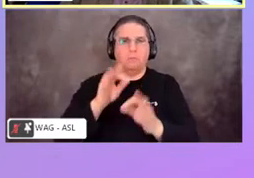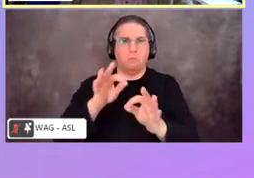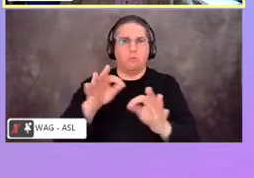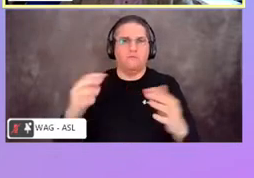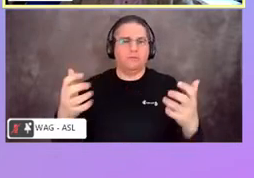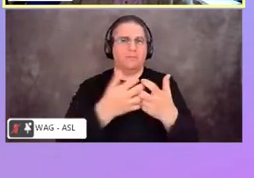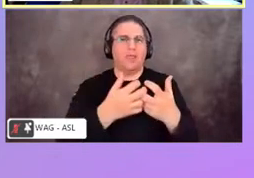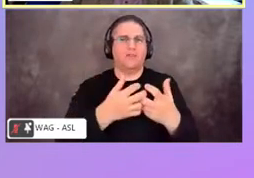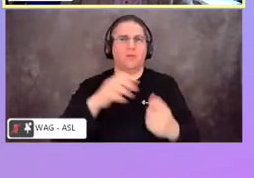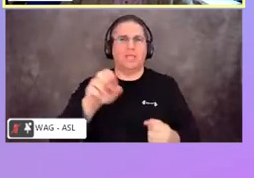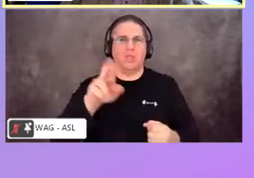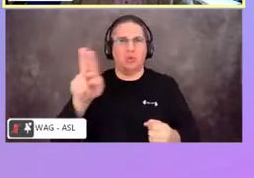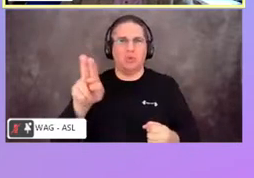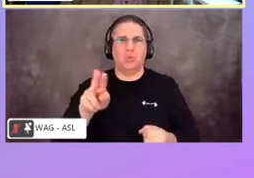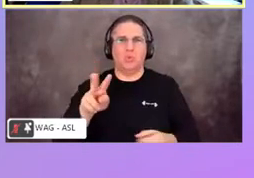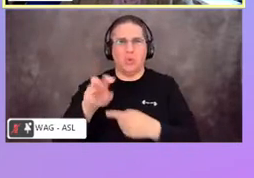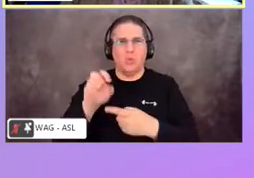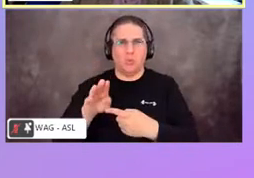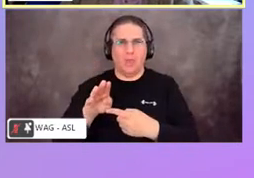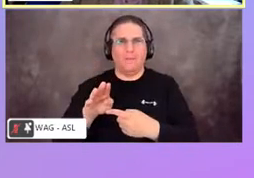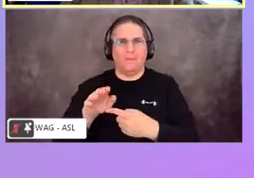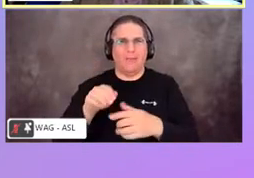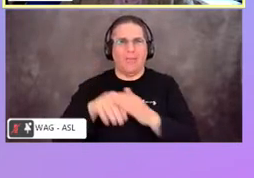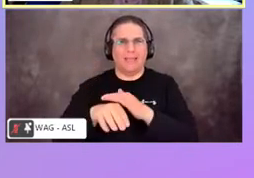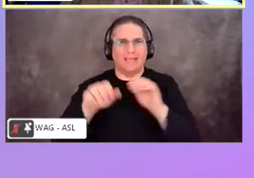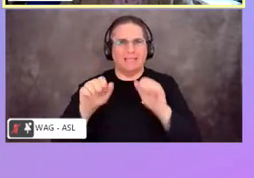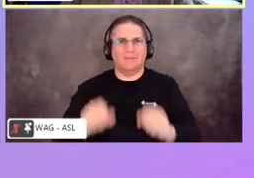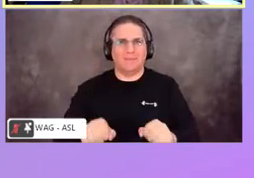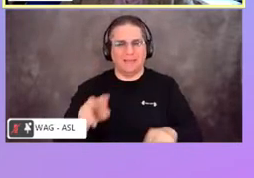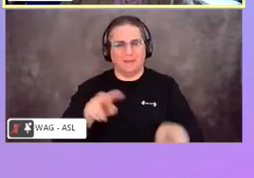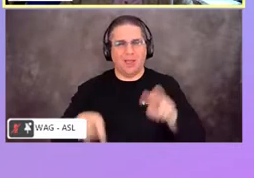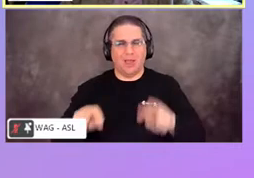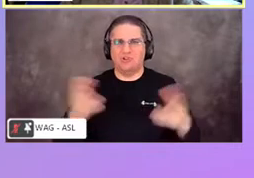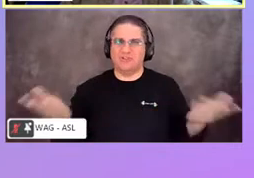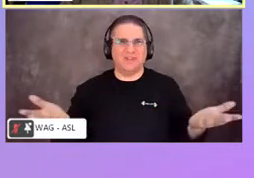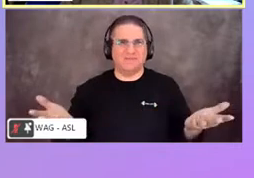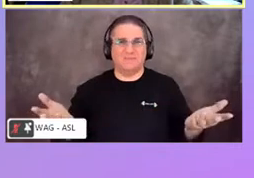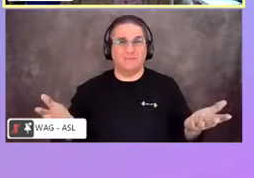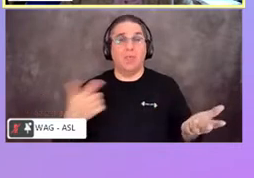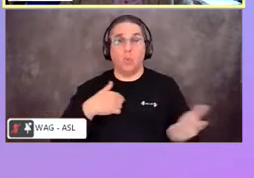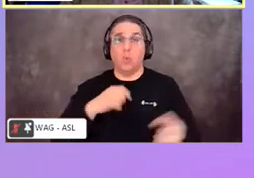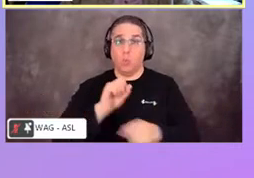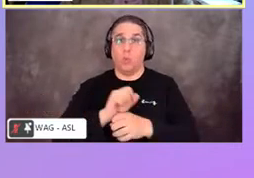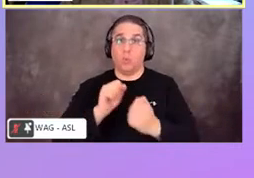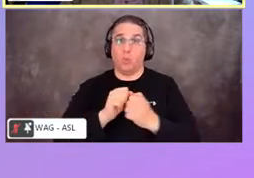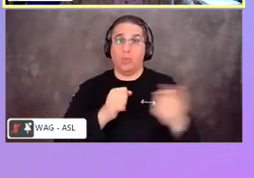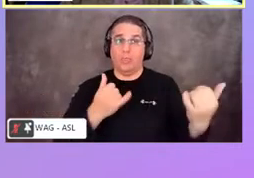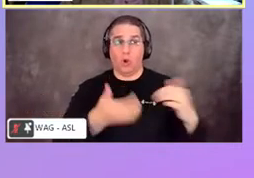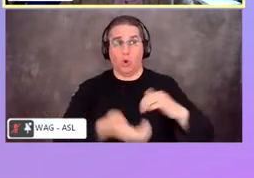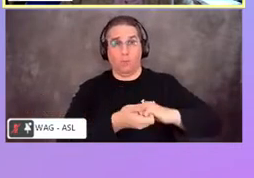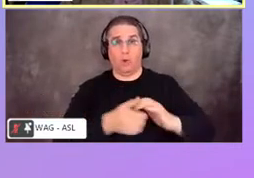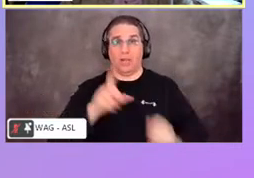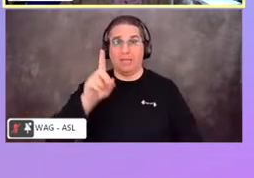provide one What we did find of those. hard to challenge, there is no off the shelf products and services ideally